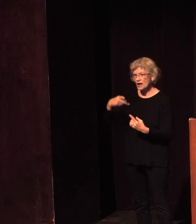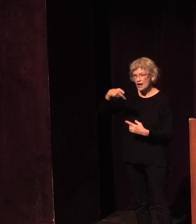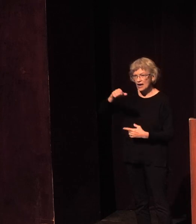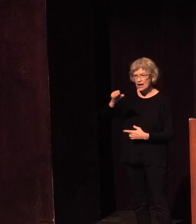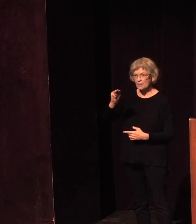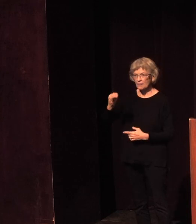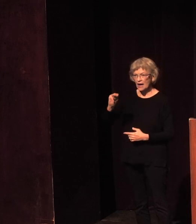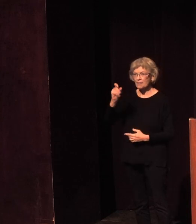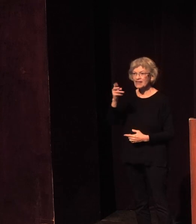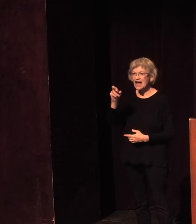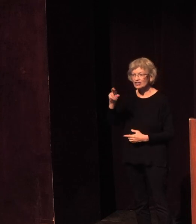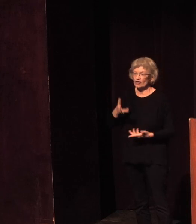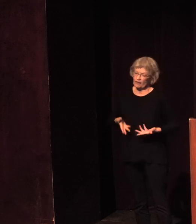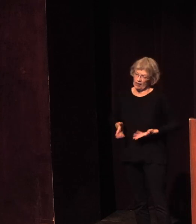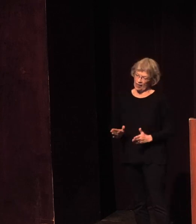And I also want to give a big thank